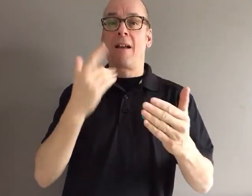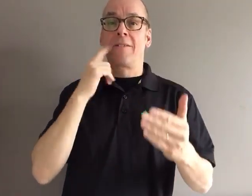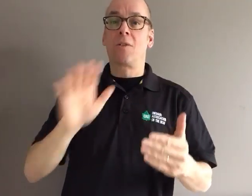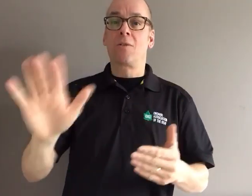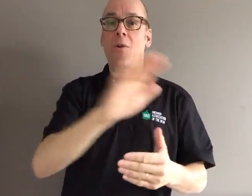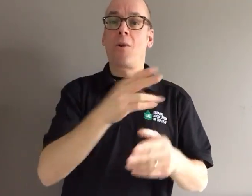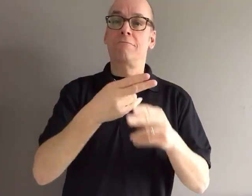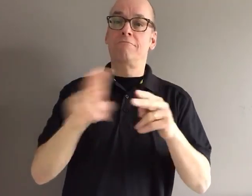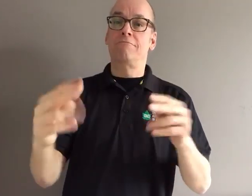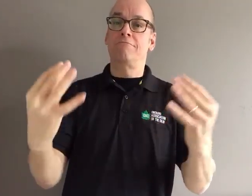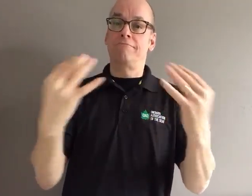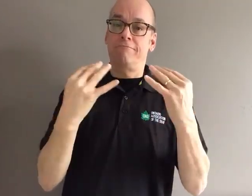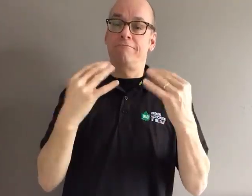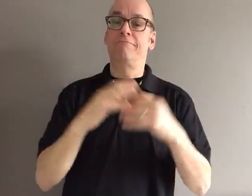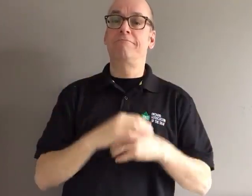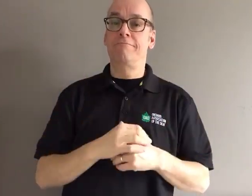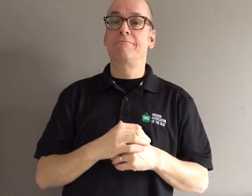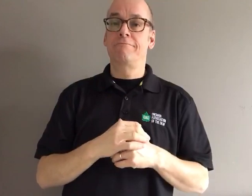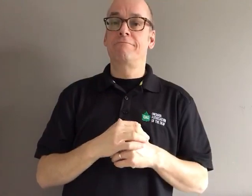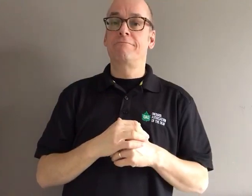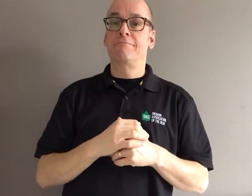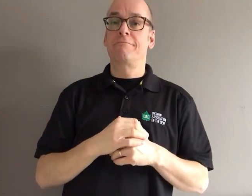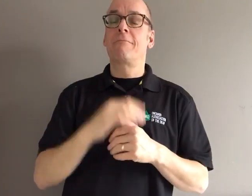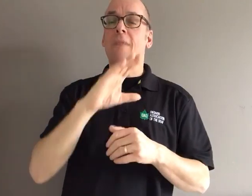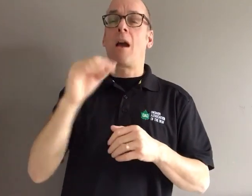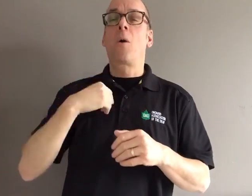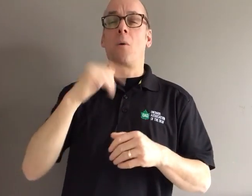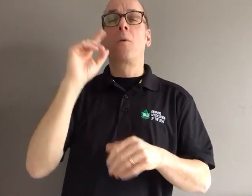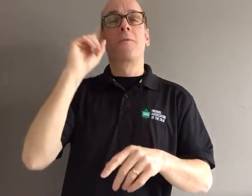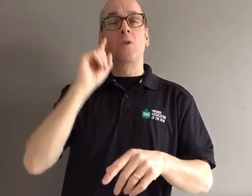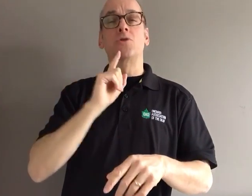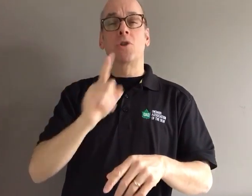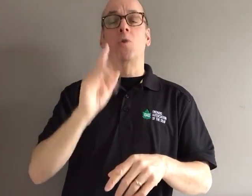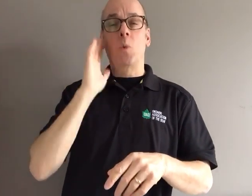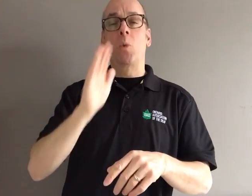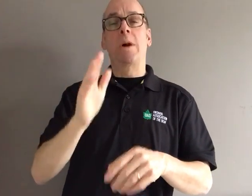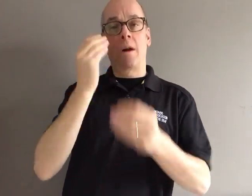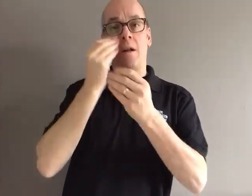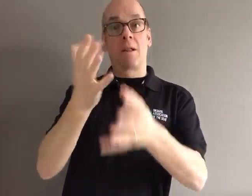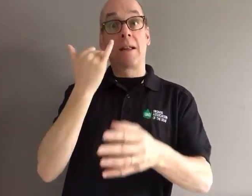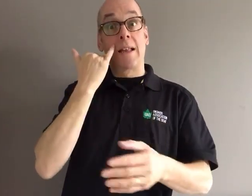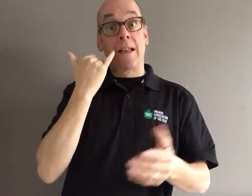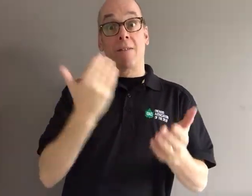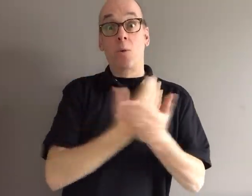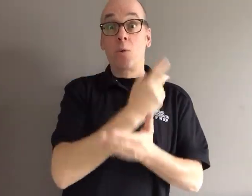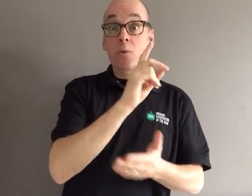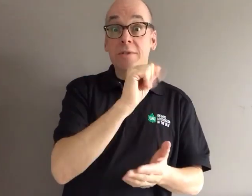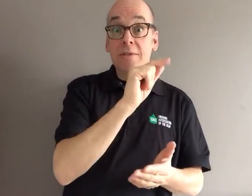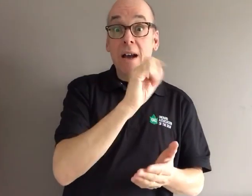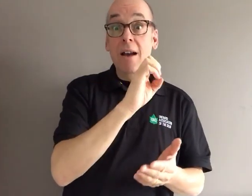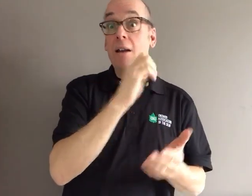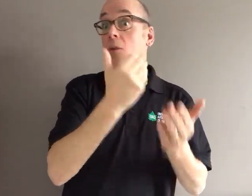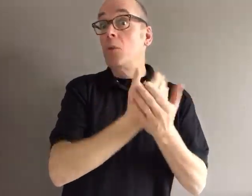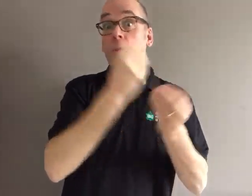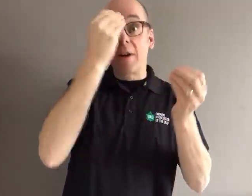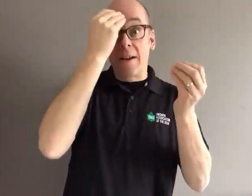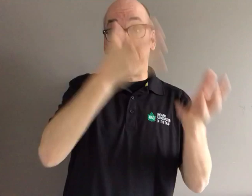Thank you for watching this brief announcement. We certainly will keep you updated if there is a new date